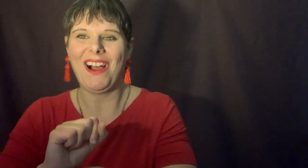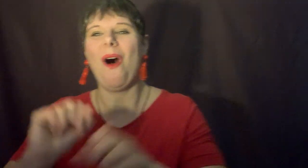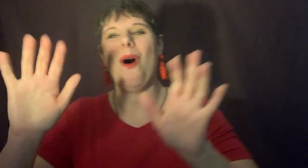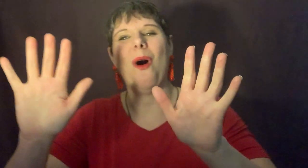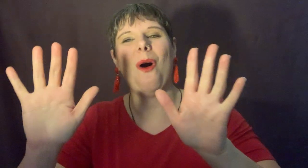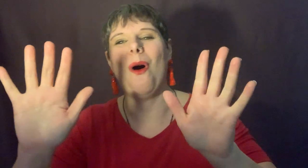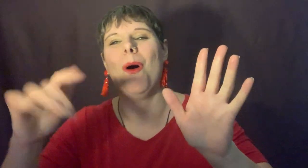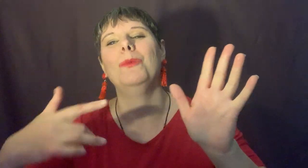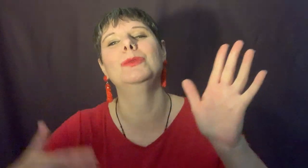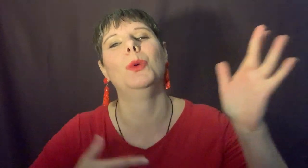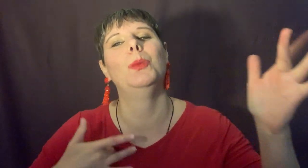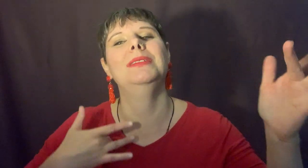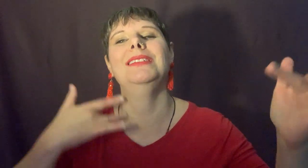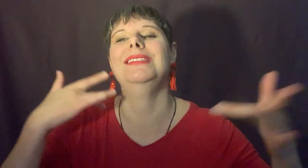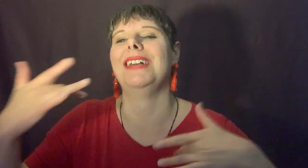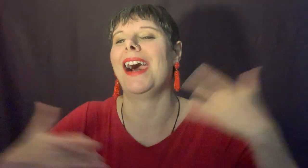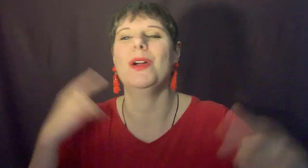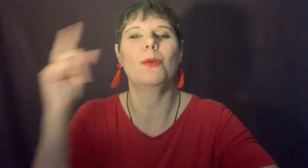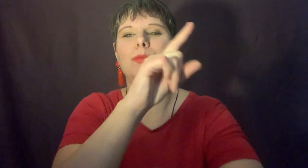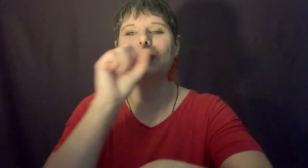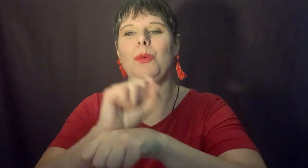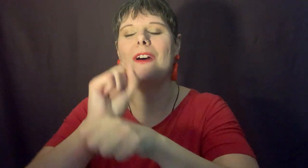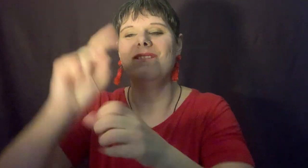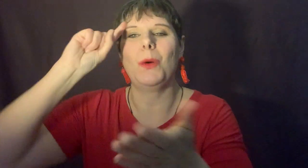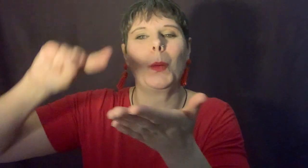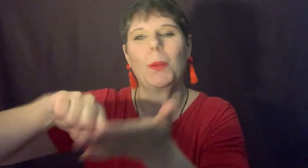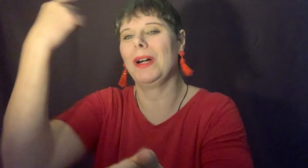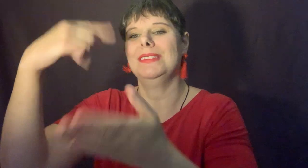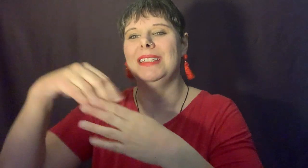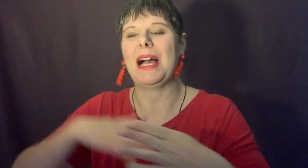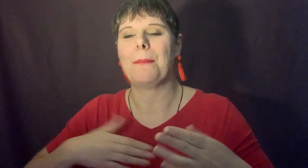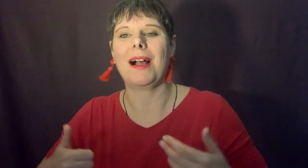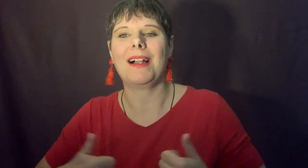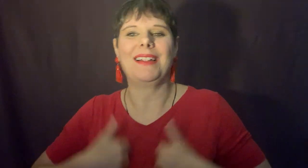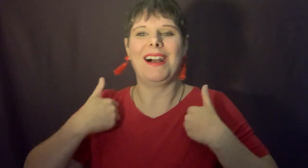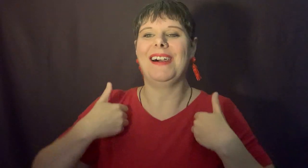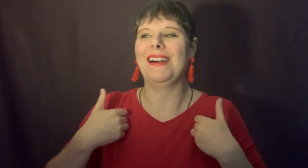I was actually excited to go to work for once in my life.